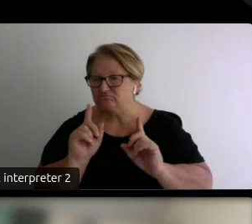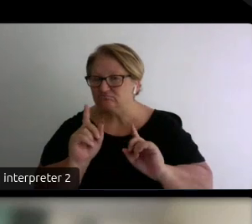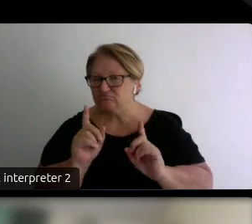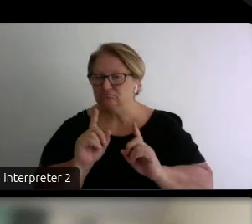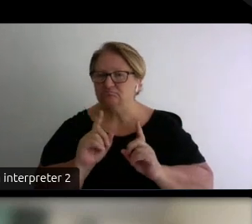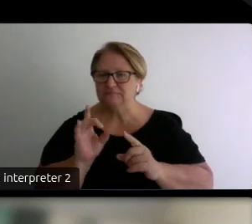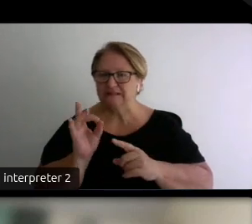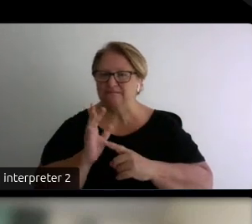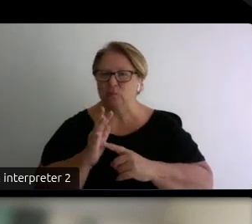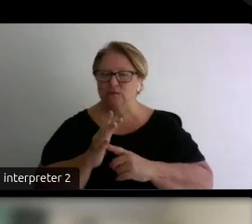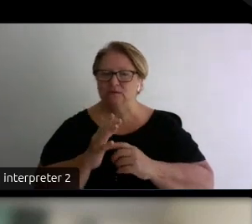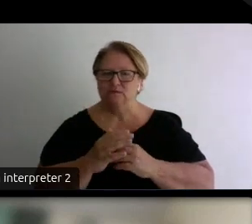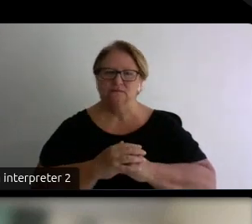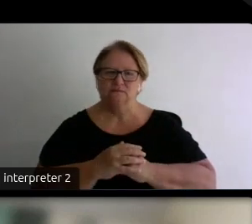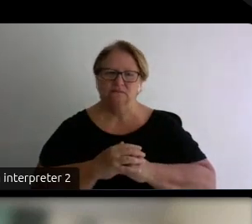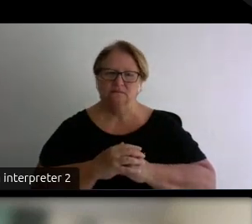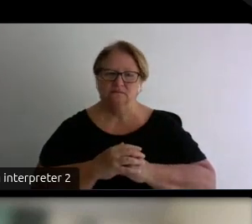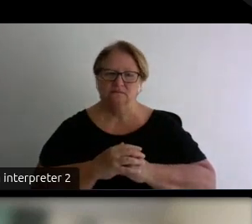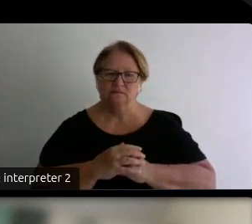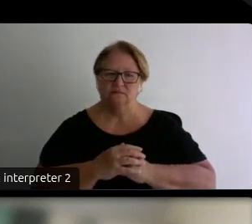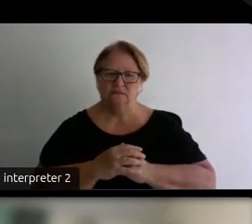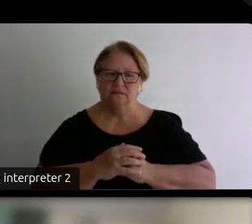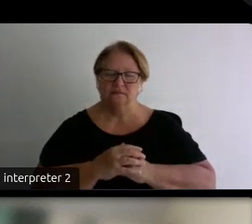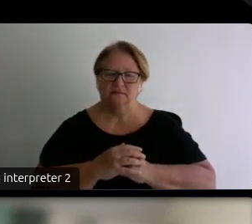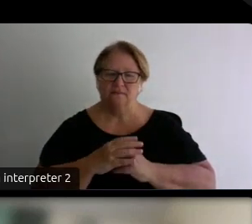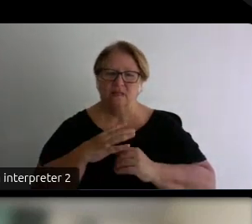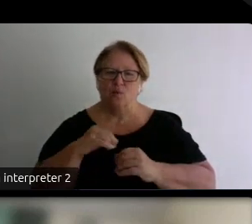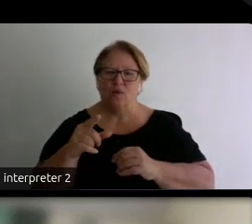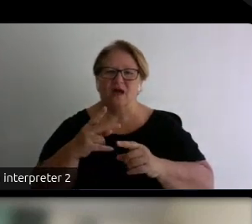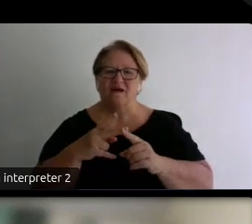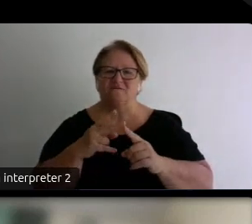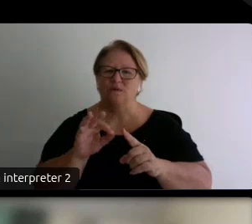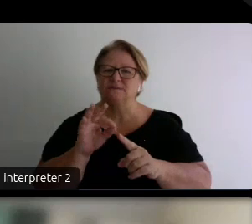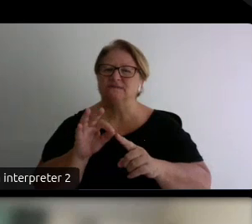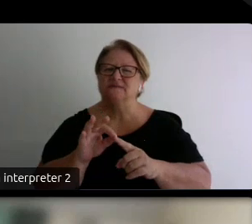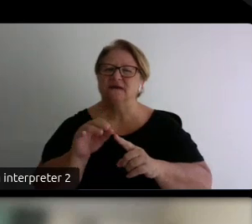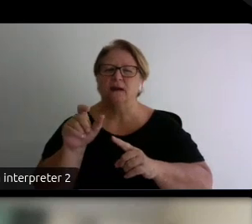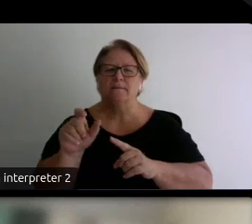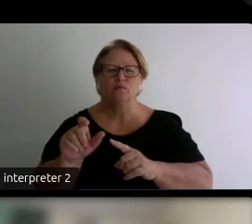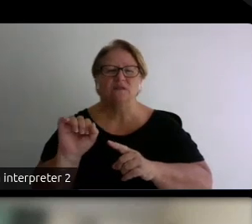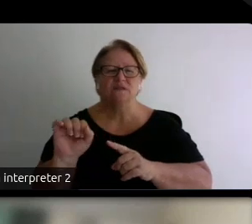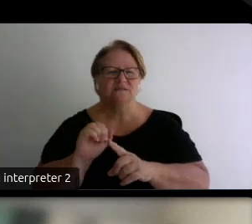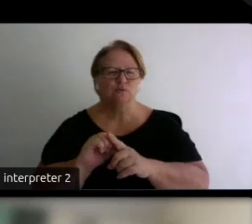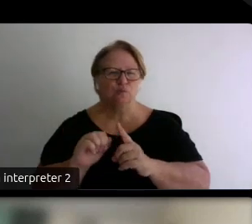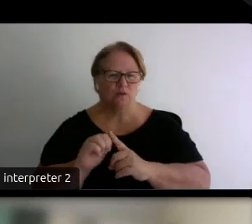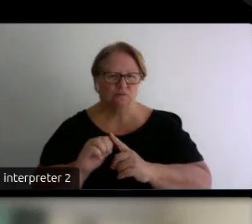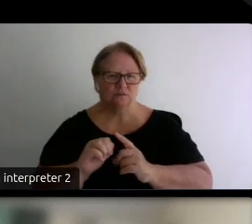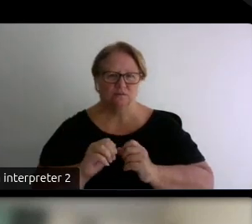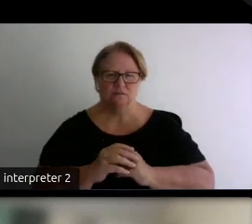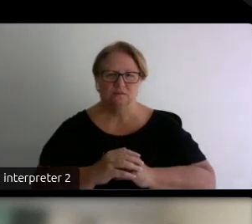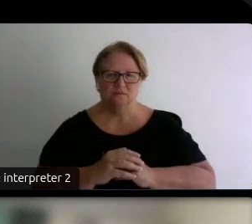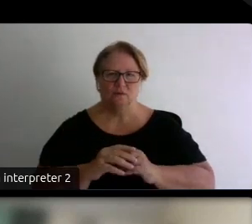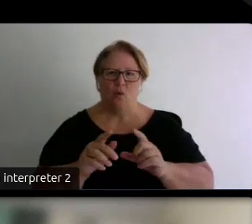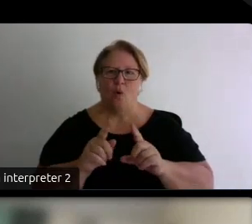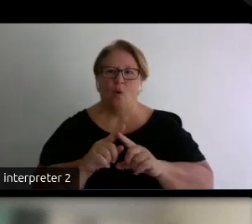because we are targeting a specific client in this respect um and I also uh will always go through